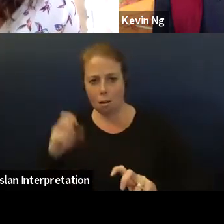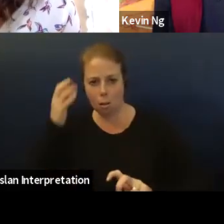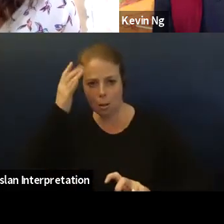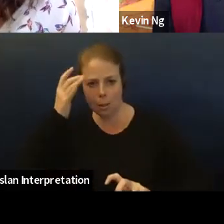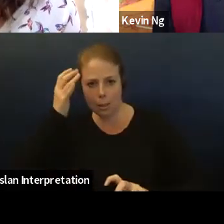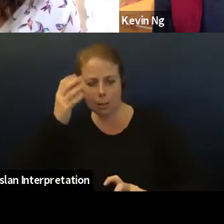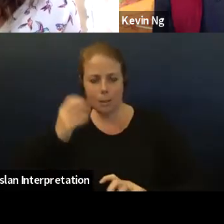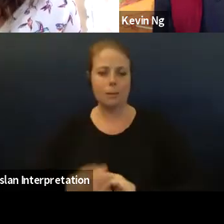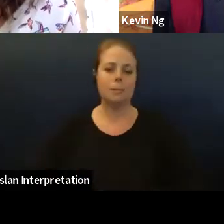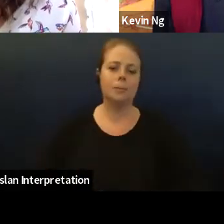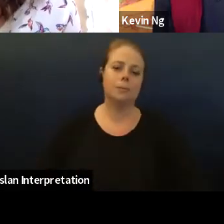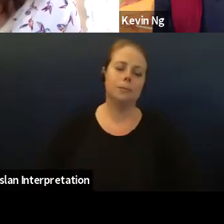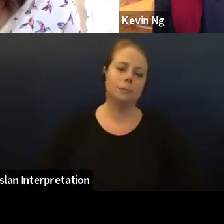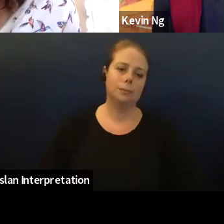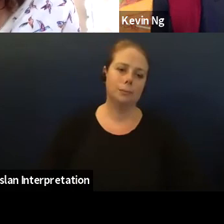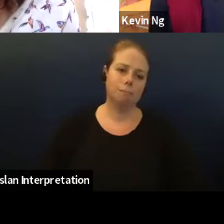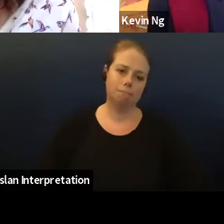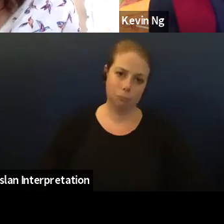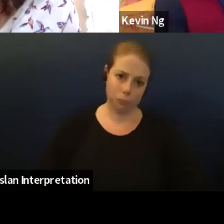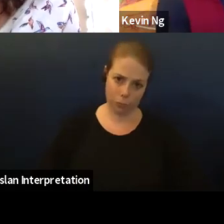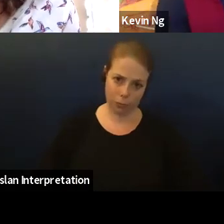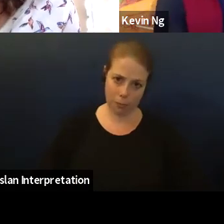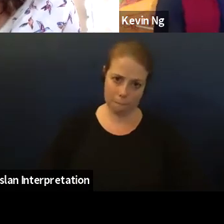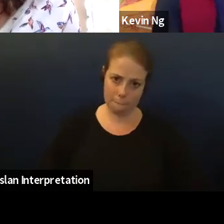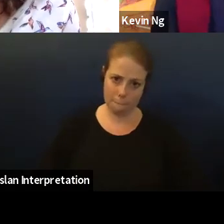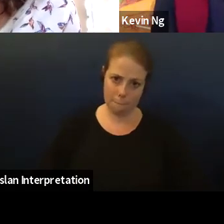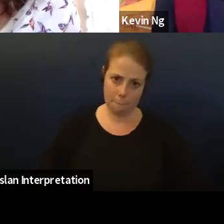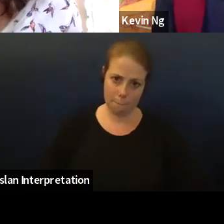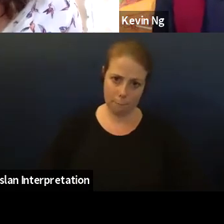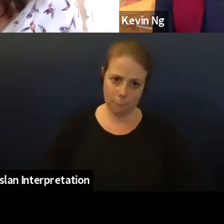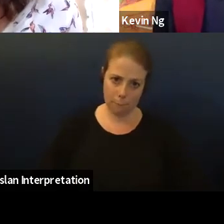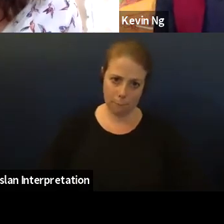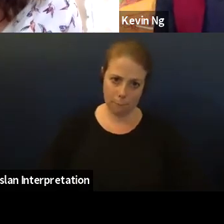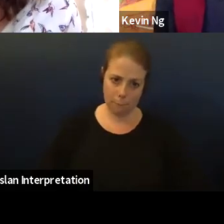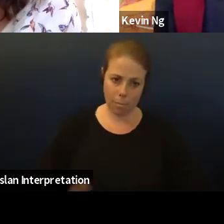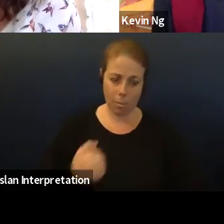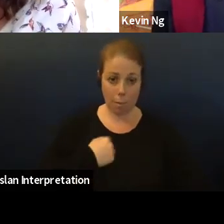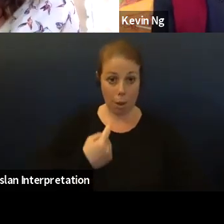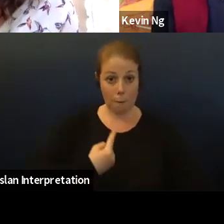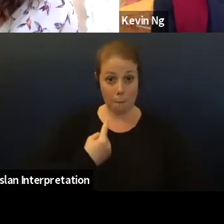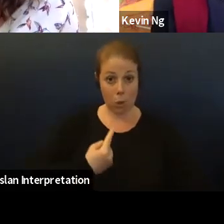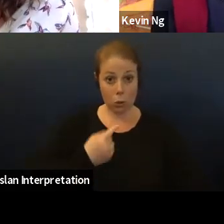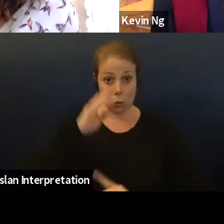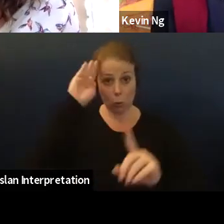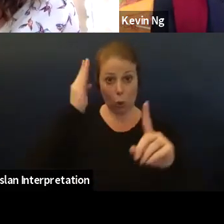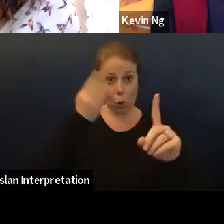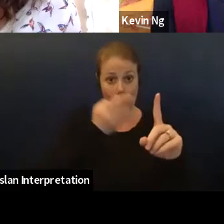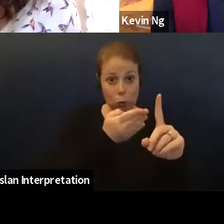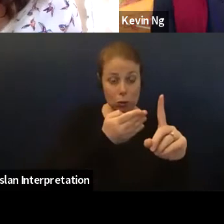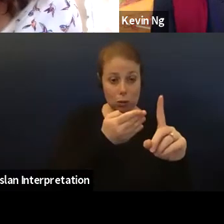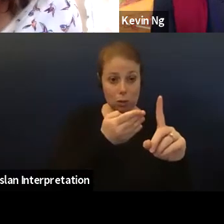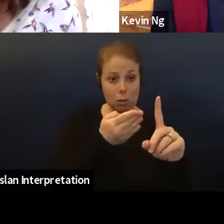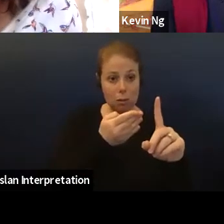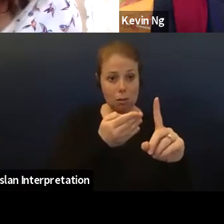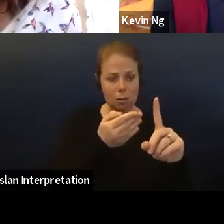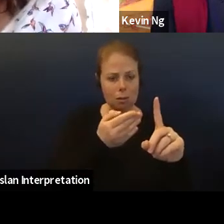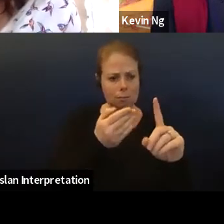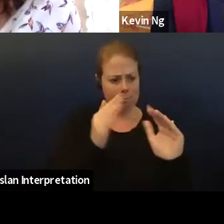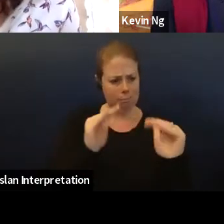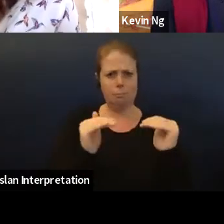I think I my personal goals were a little bit higher as that confidence grew.